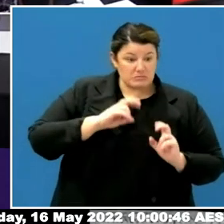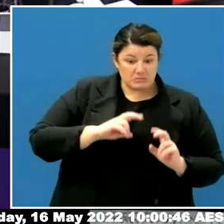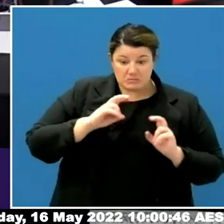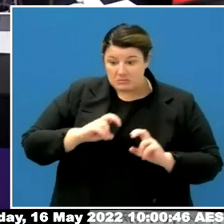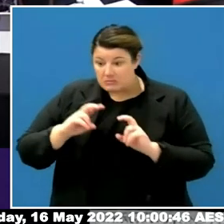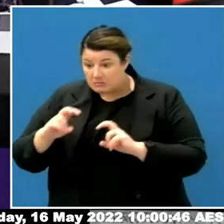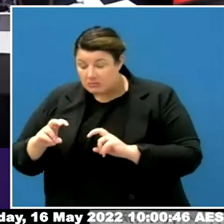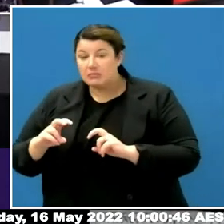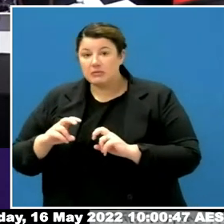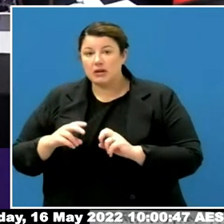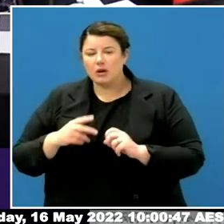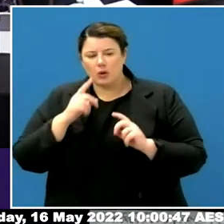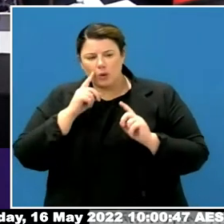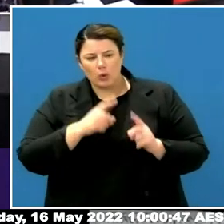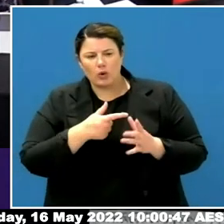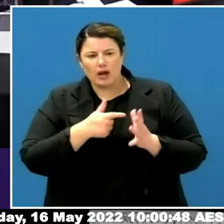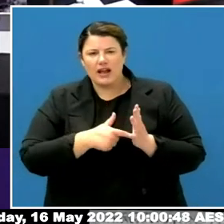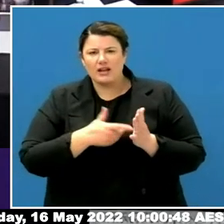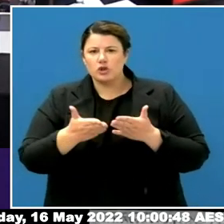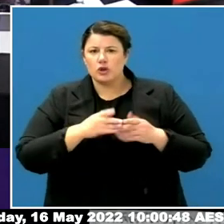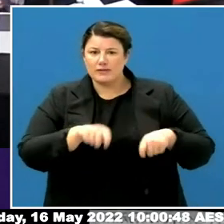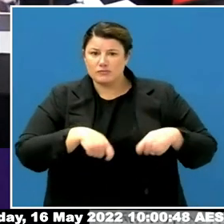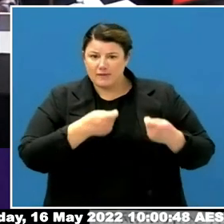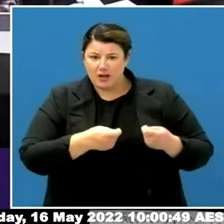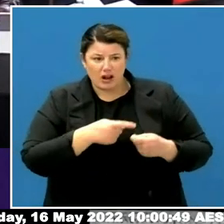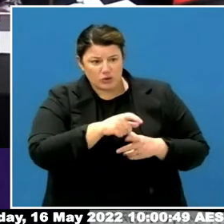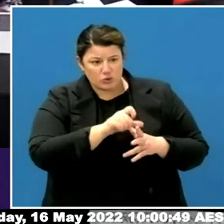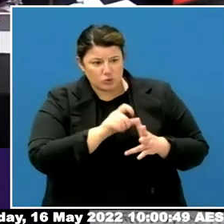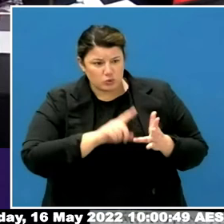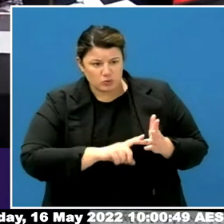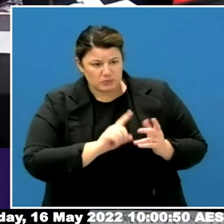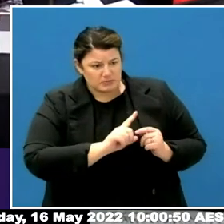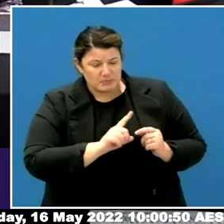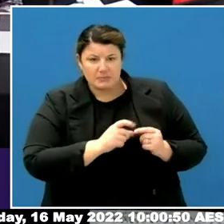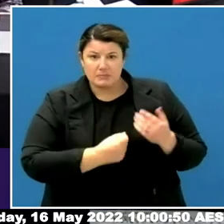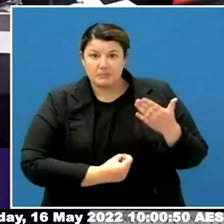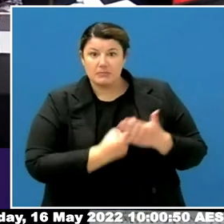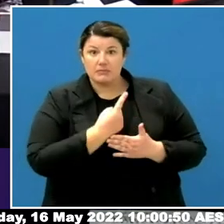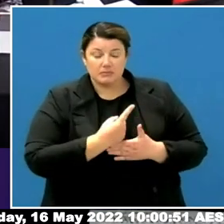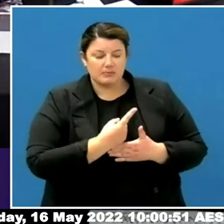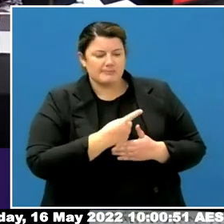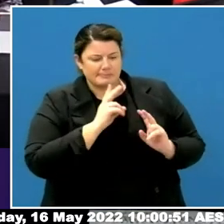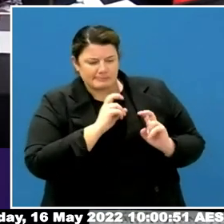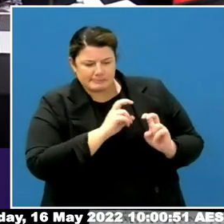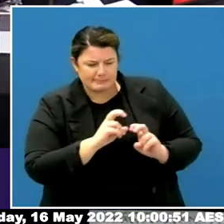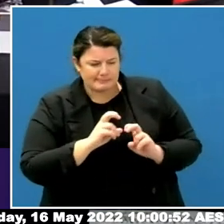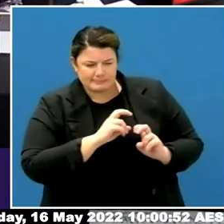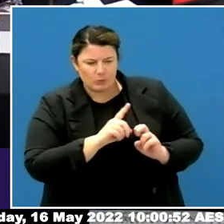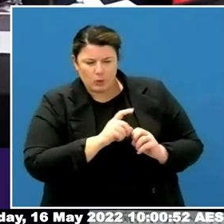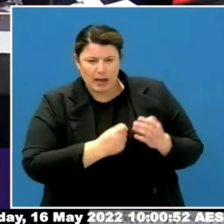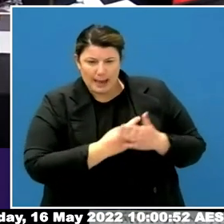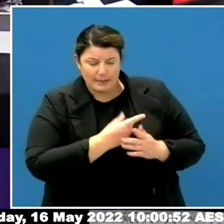and will forensically examine case studies arising out of the activities and practices